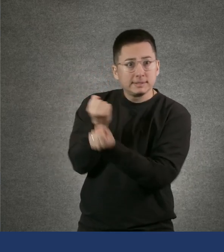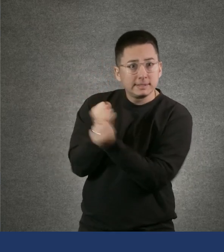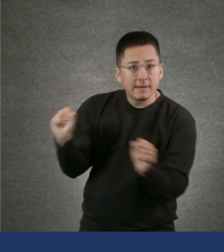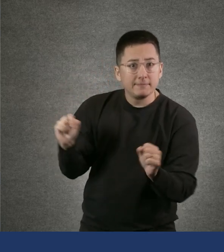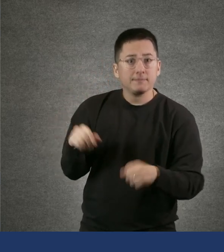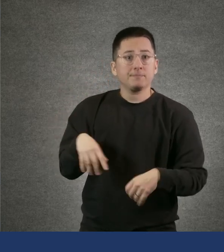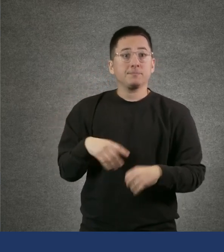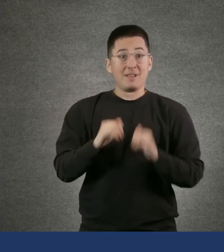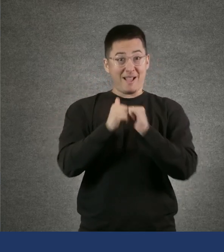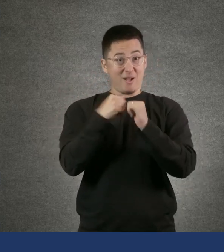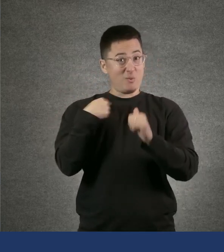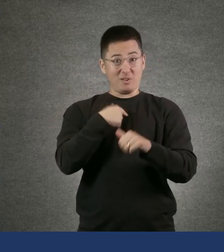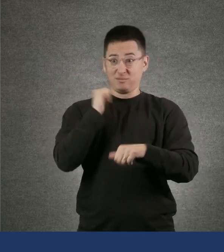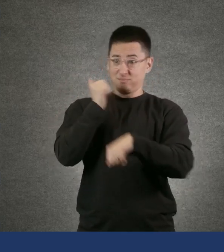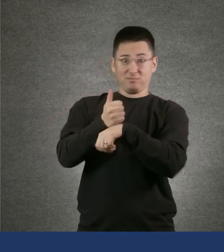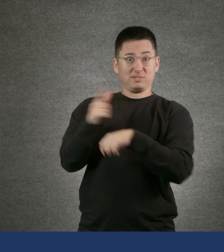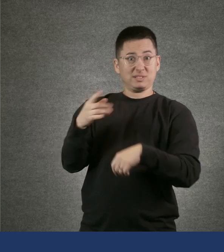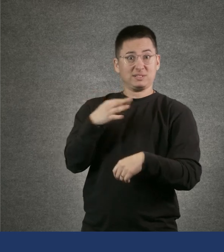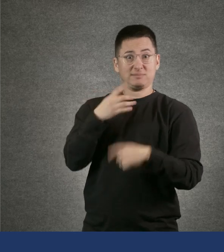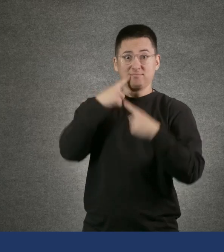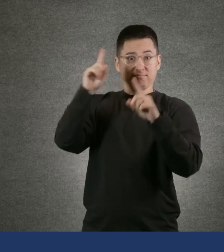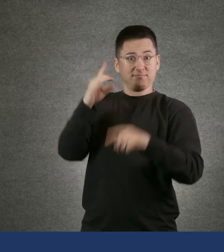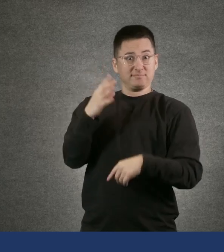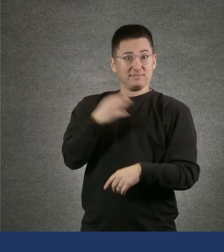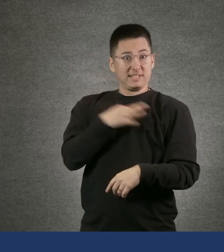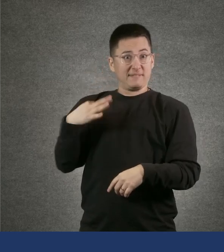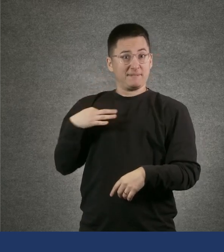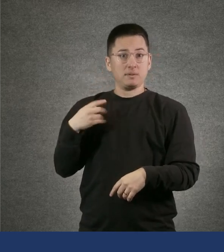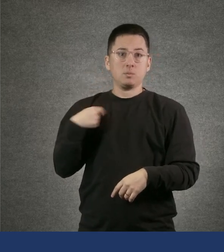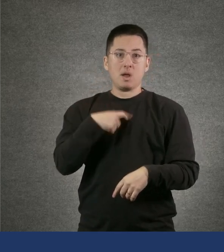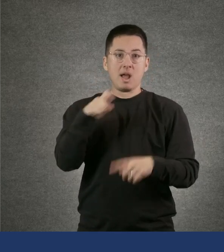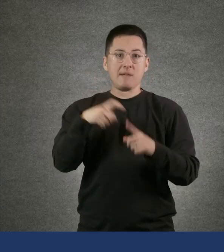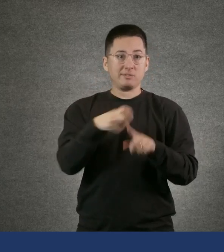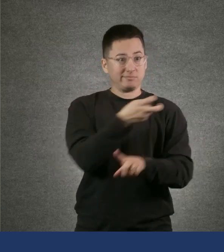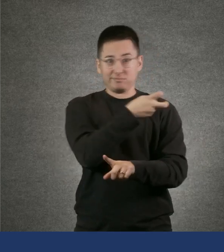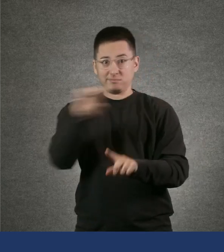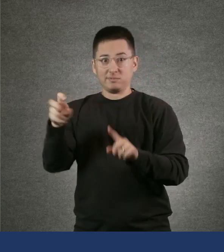or DD Waiver, using the Consumer Directed Community Supports,